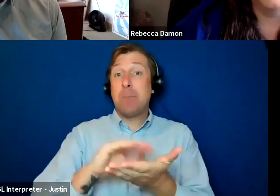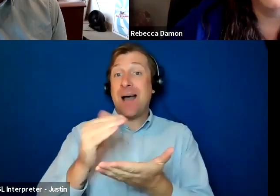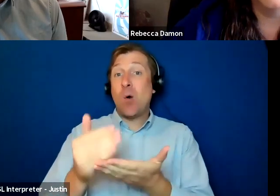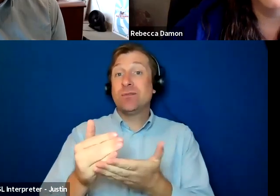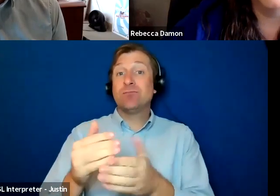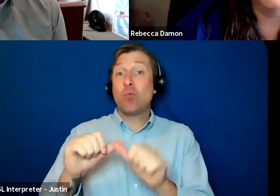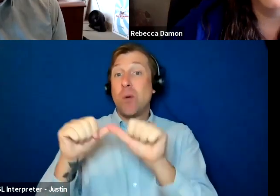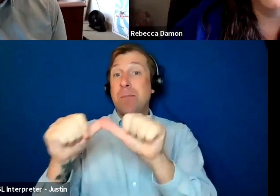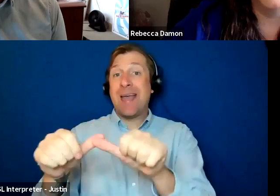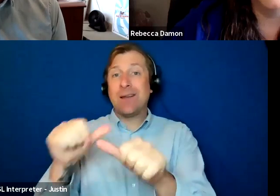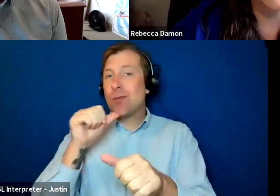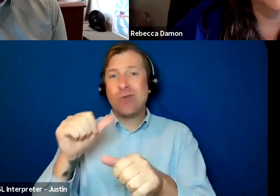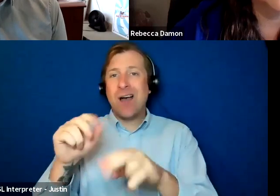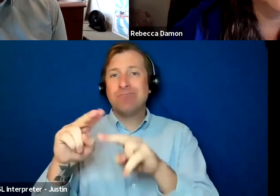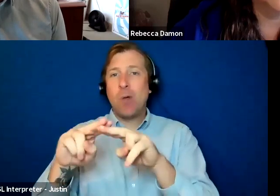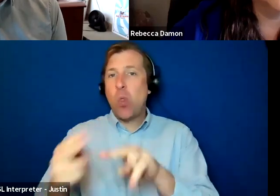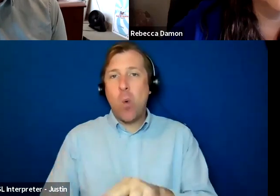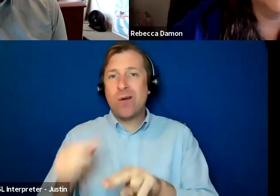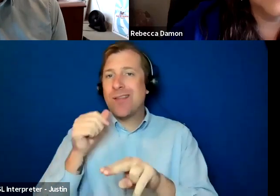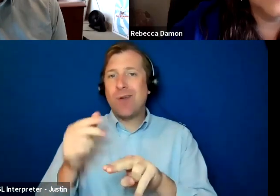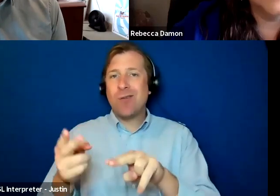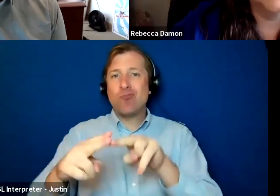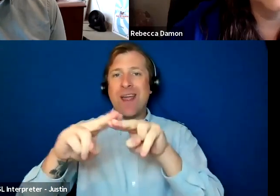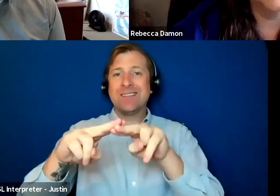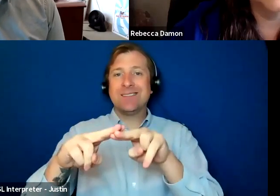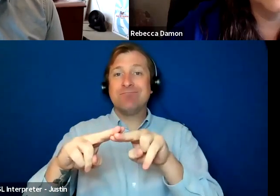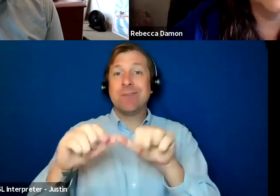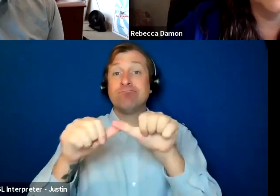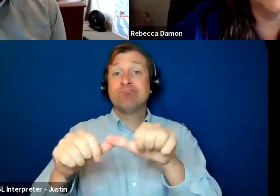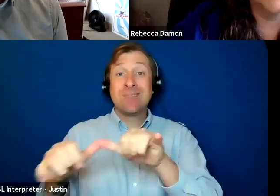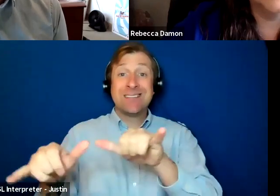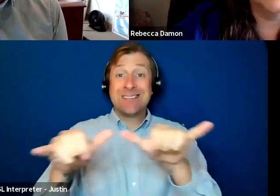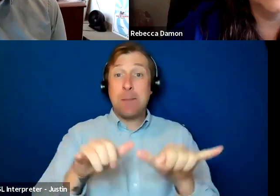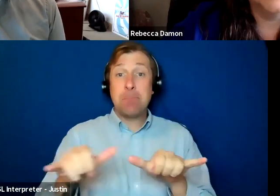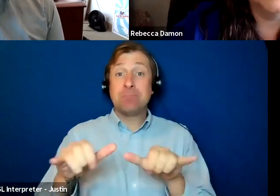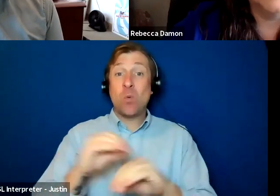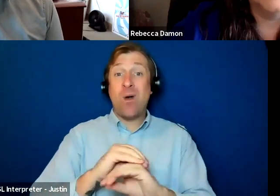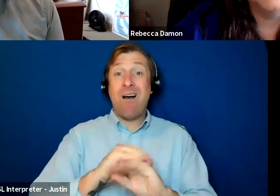They're not lowered, they're not raised. They're the same. Obviously there may be some circumstances where performers